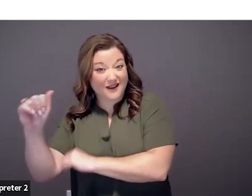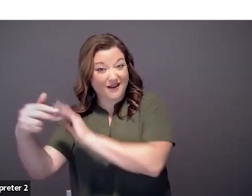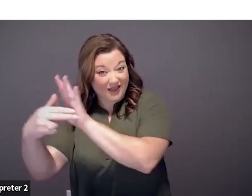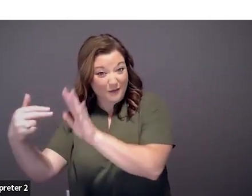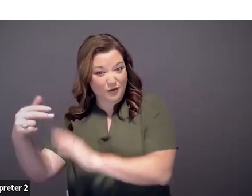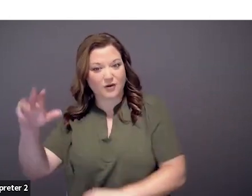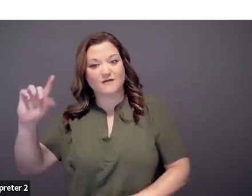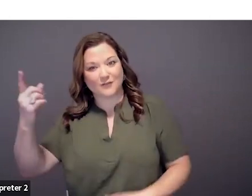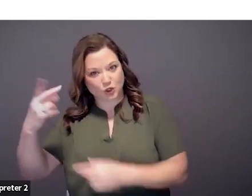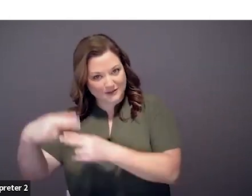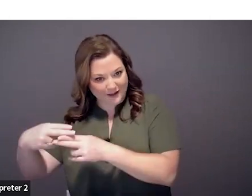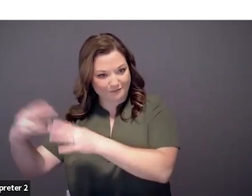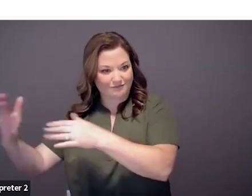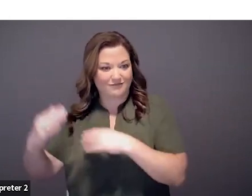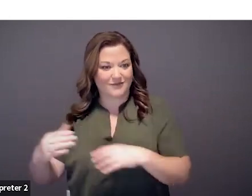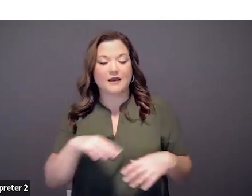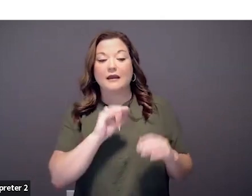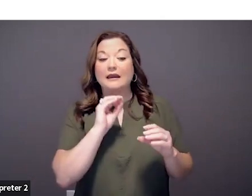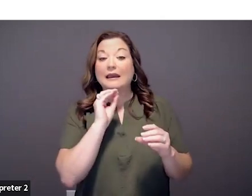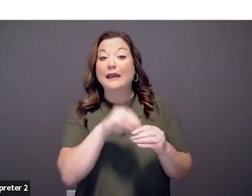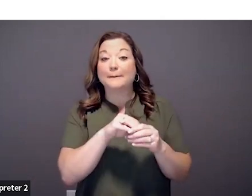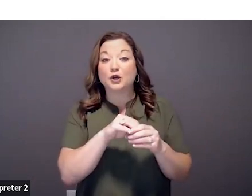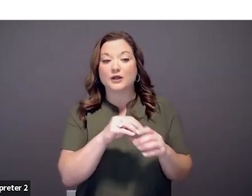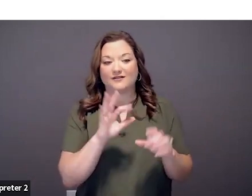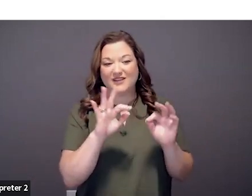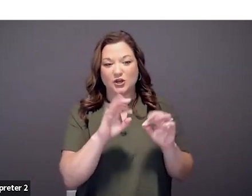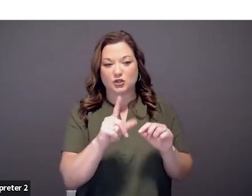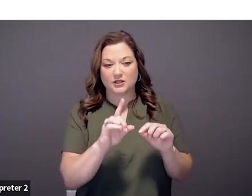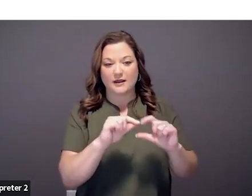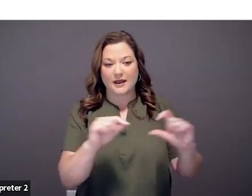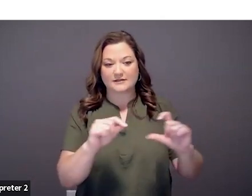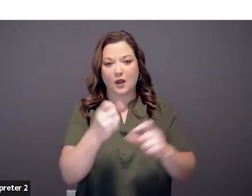Then the input field has a placeholder, also a first name.